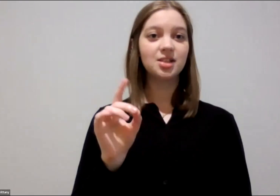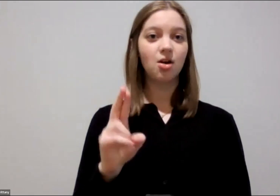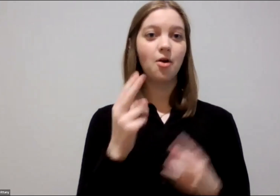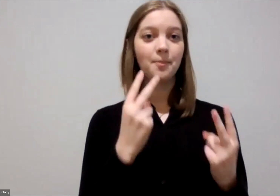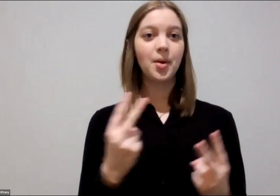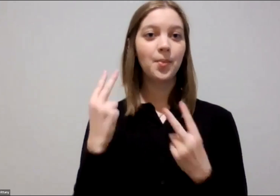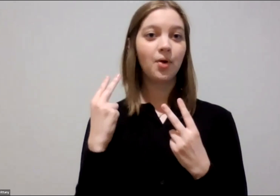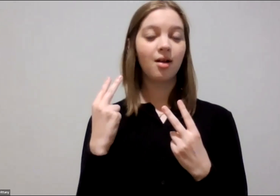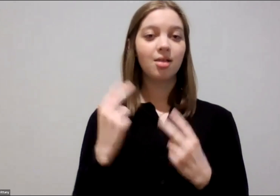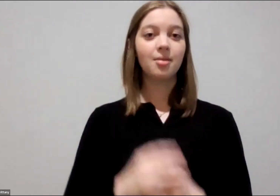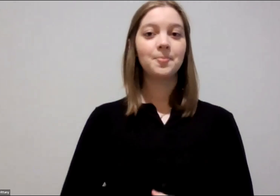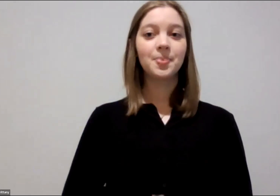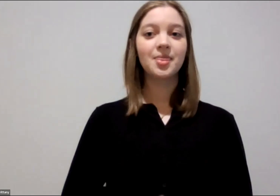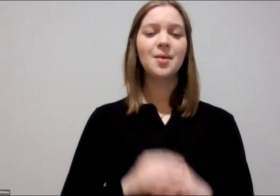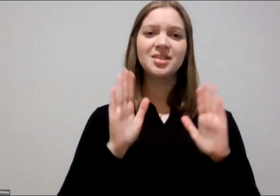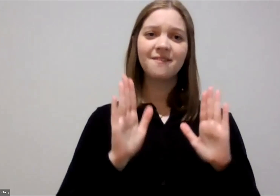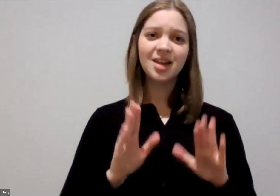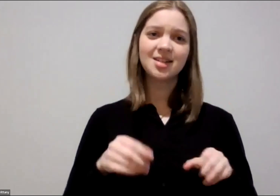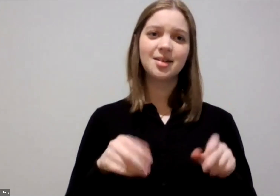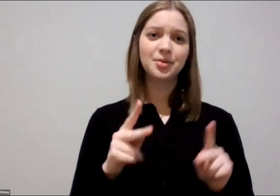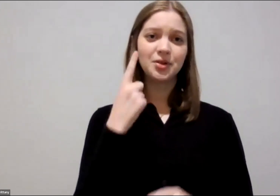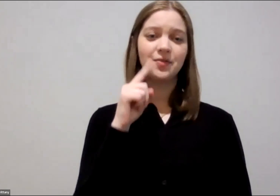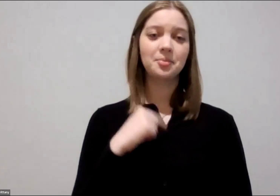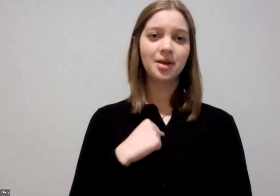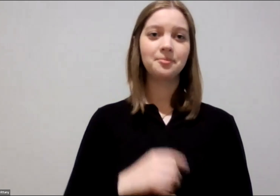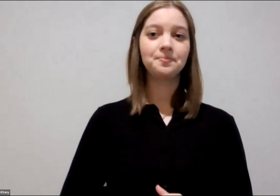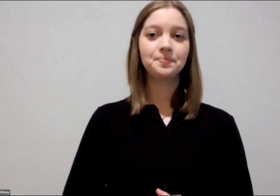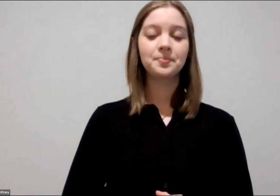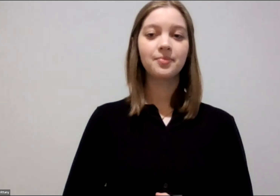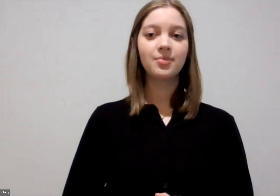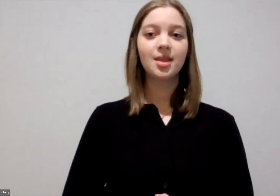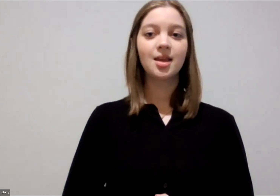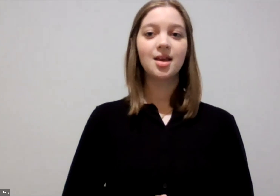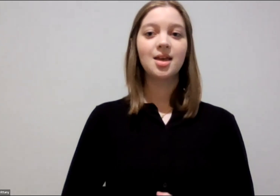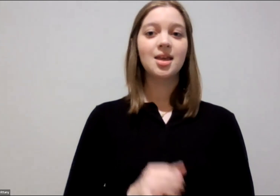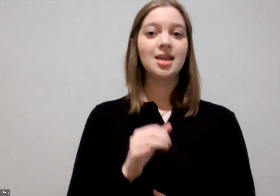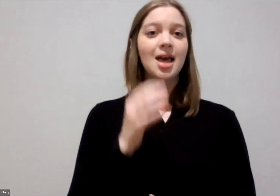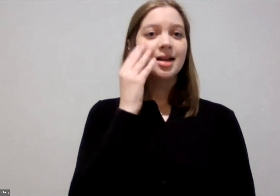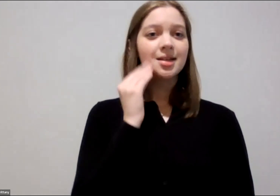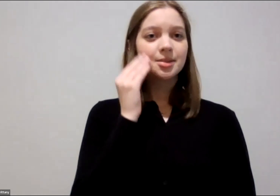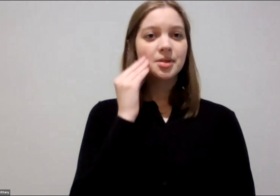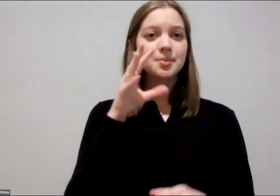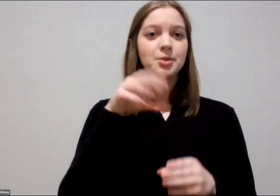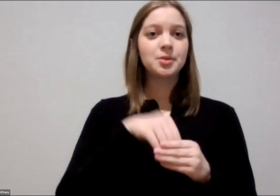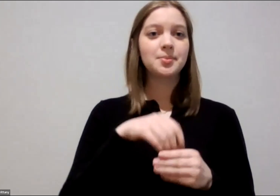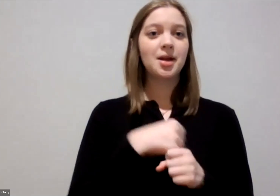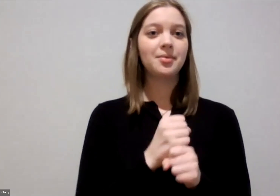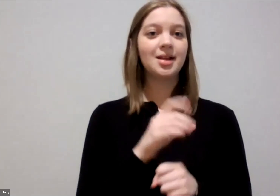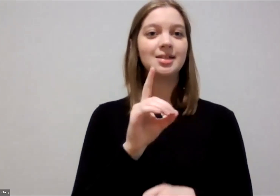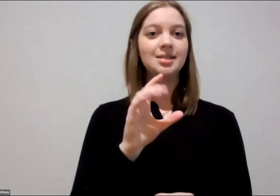Memorial Committee. it was a fantastic opportunity for me. And experience for me to participate in creating this Dc.